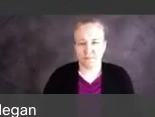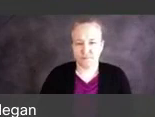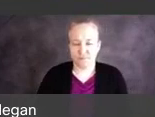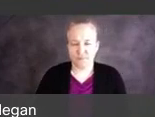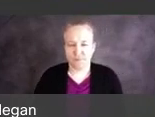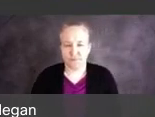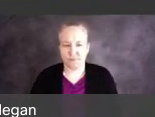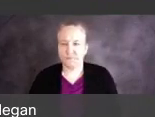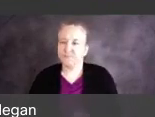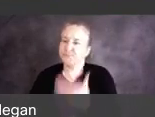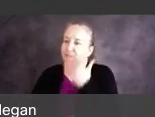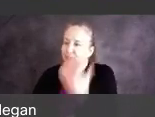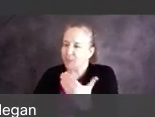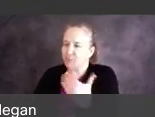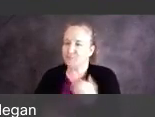[Staff] Thank you. I don't have any further questions.